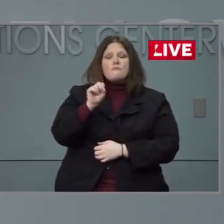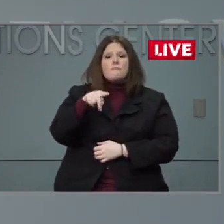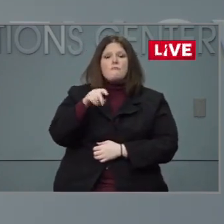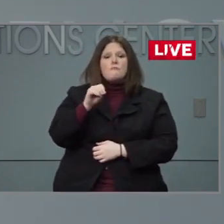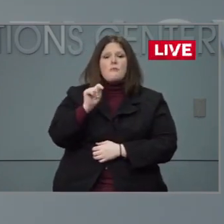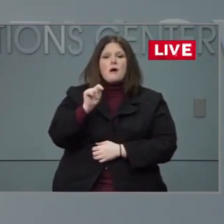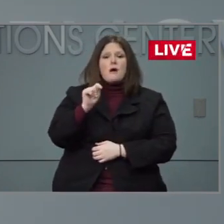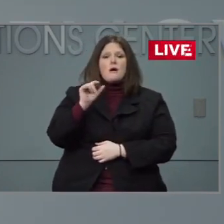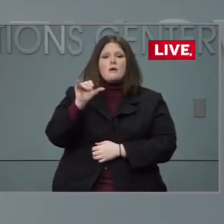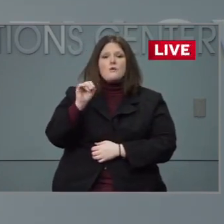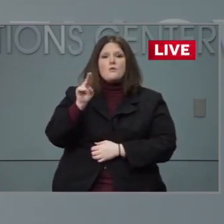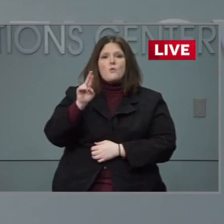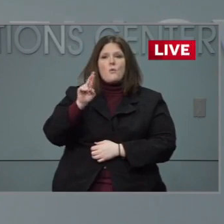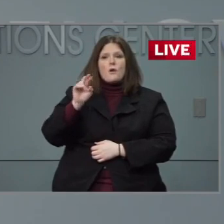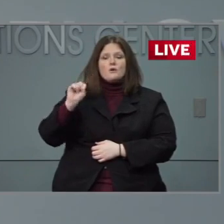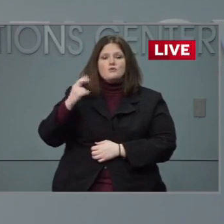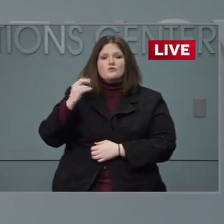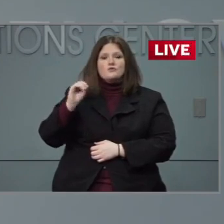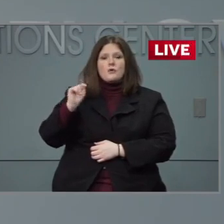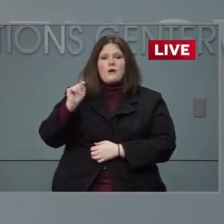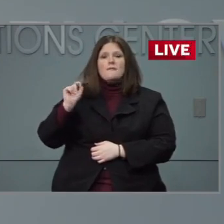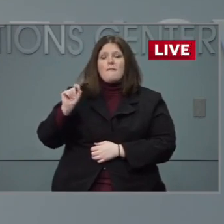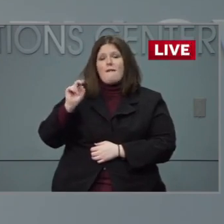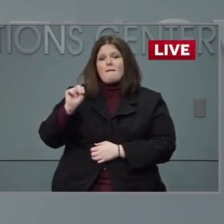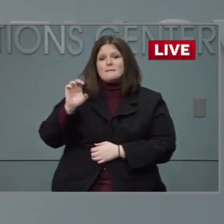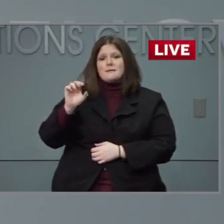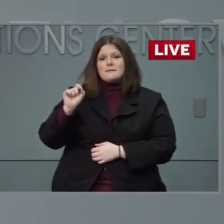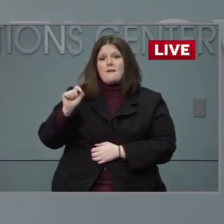OUR WEBSITE HAS CONTACT INFORMATION FOR LOCAL VACCINE PROVIDERS.